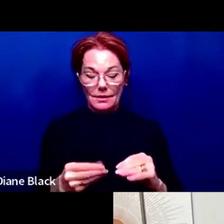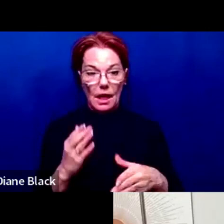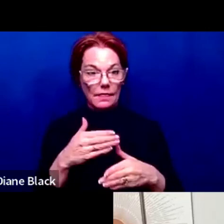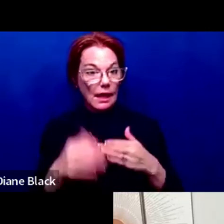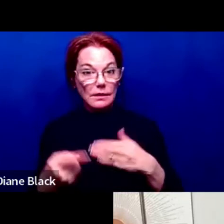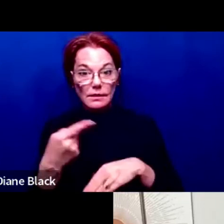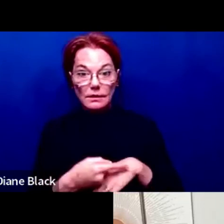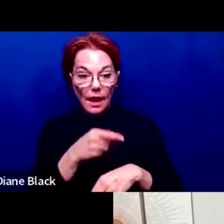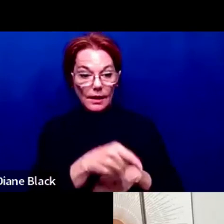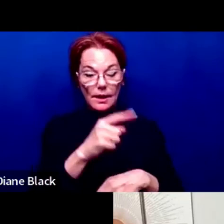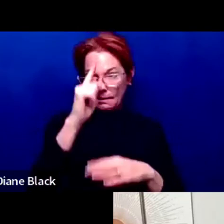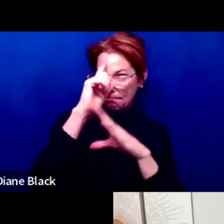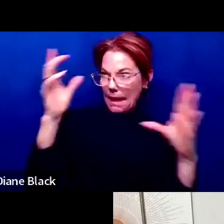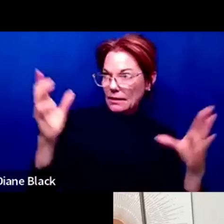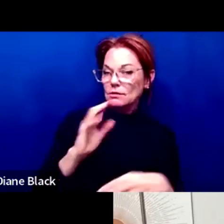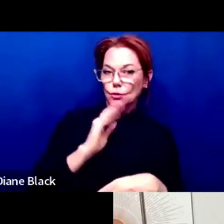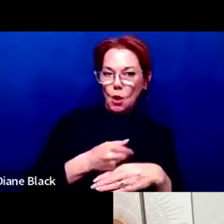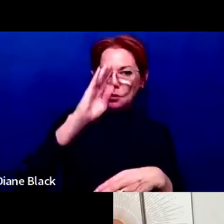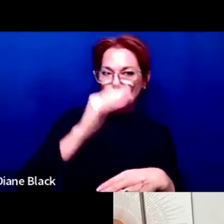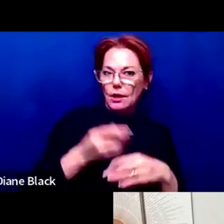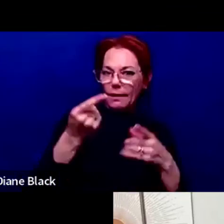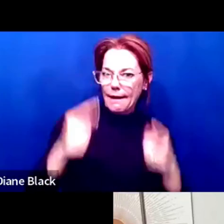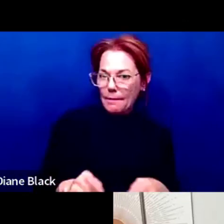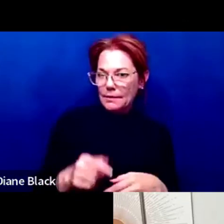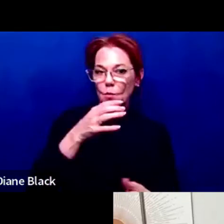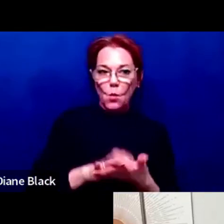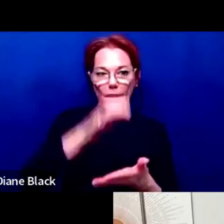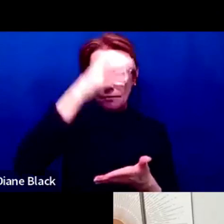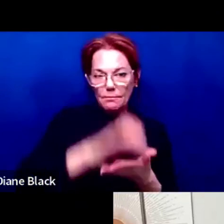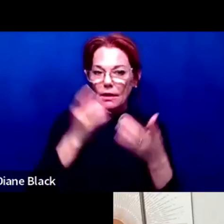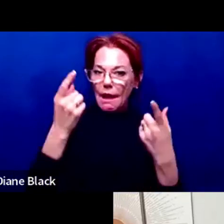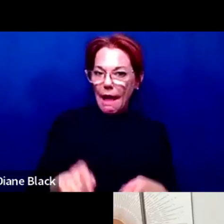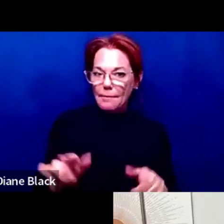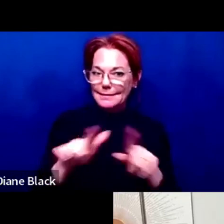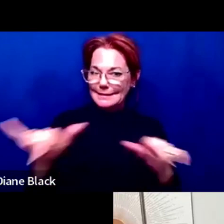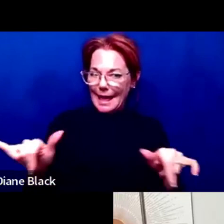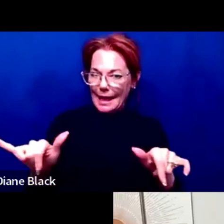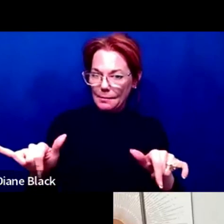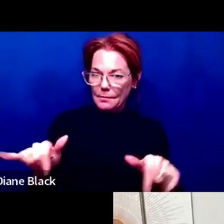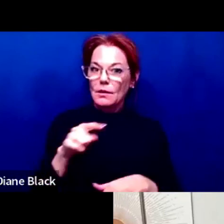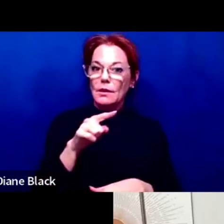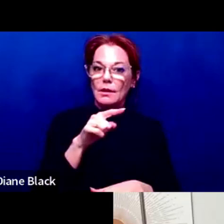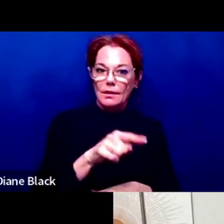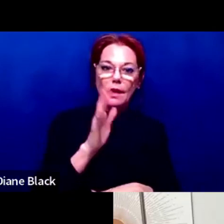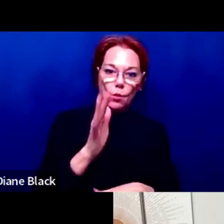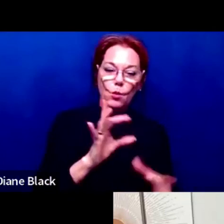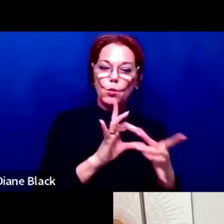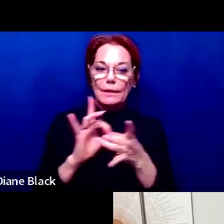be his son, you may be his wife or his husband. So they're gonna relate to those things. They need us the same way we need